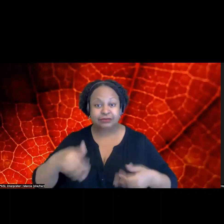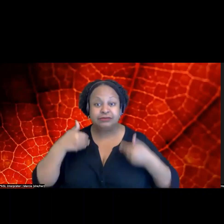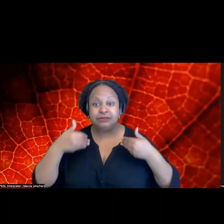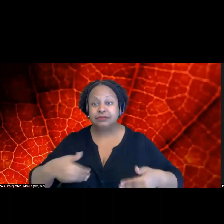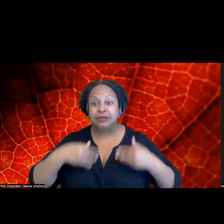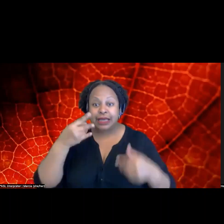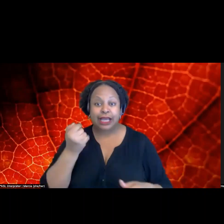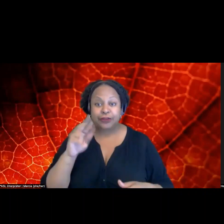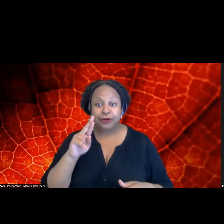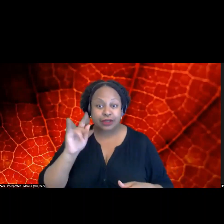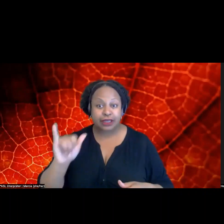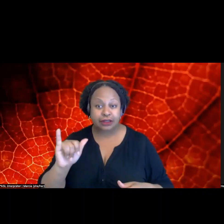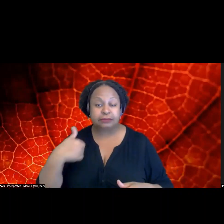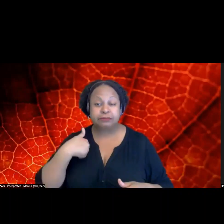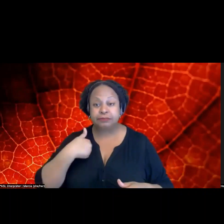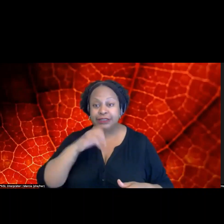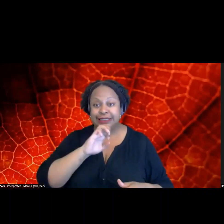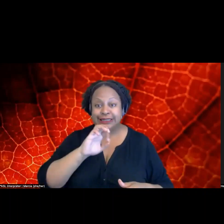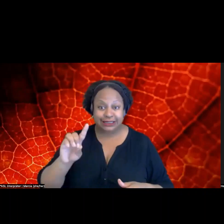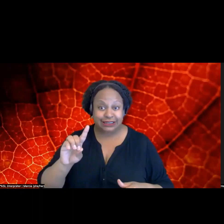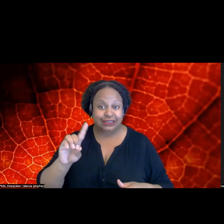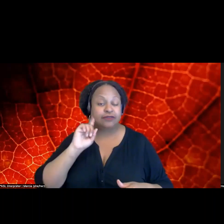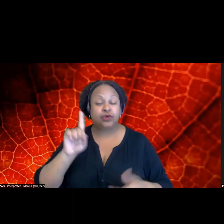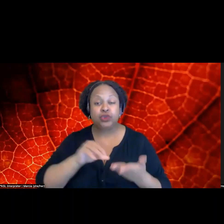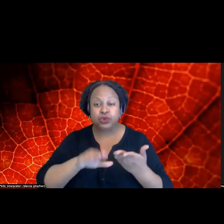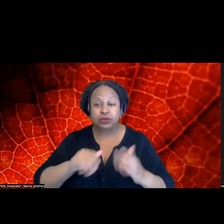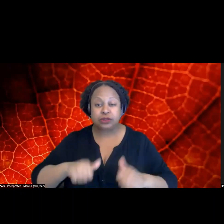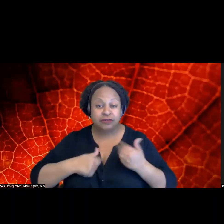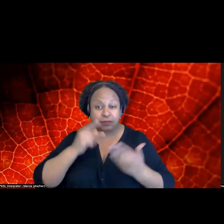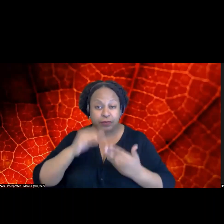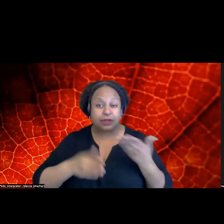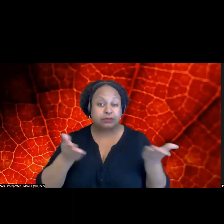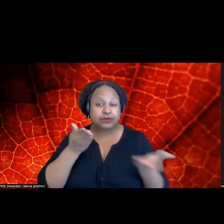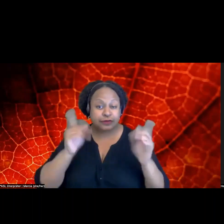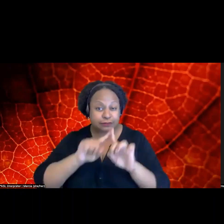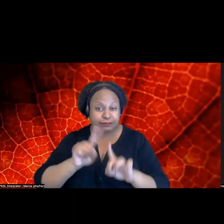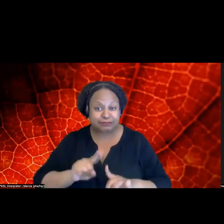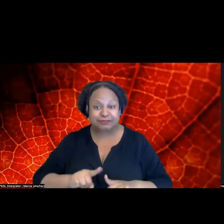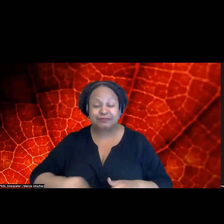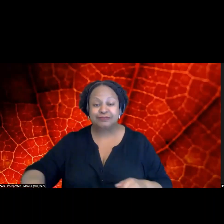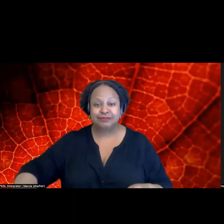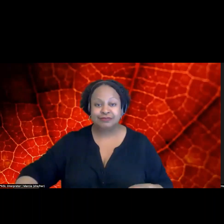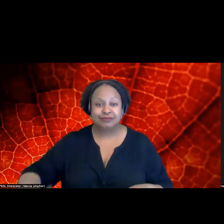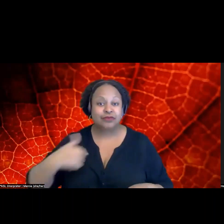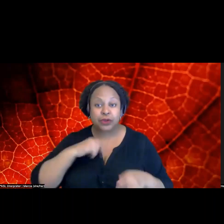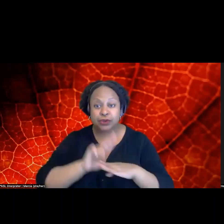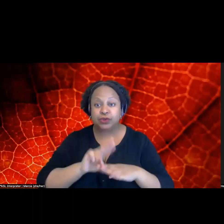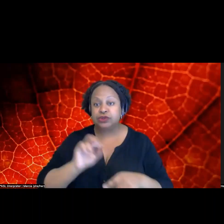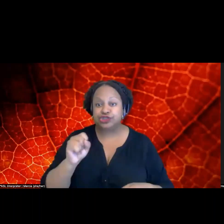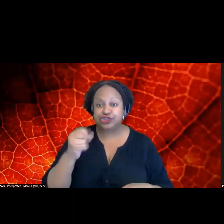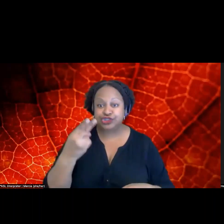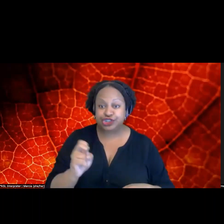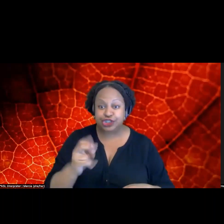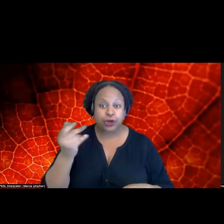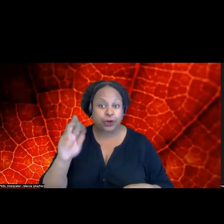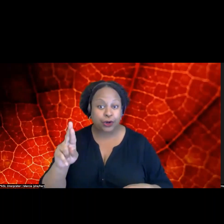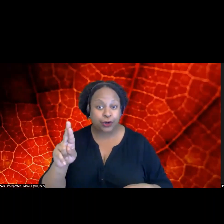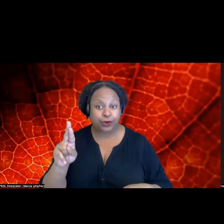and I'm the Executive Director of Student Life Programs and Services. I use she, her as my pronouns.